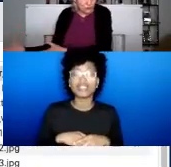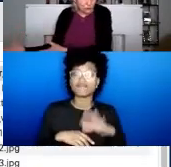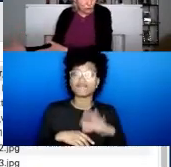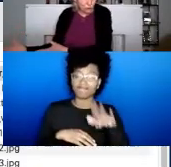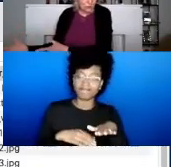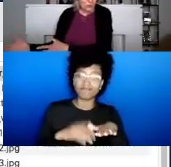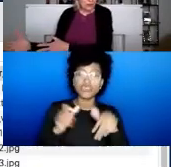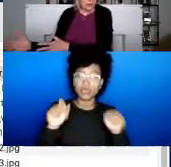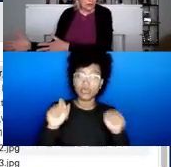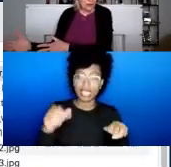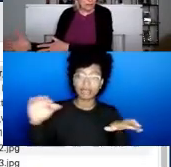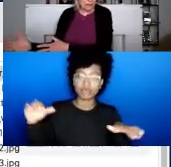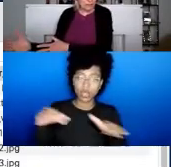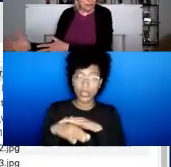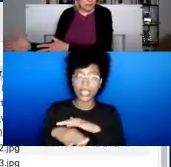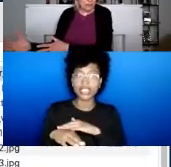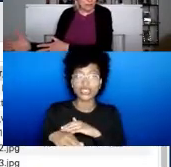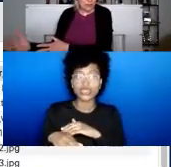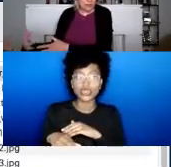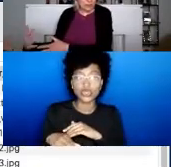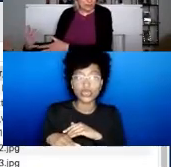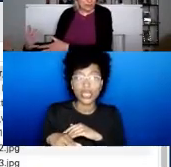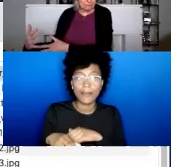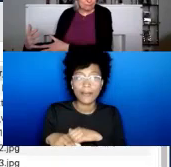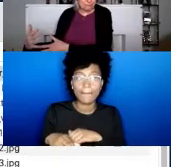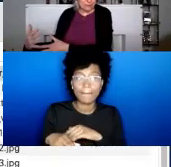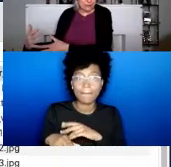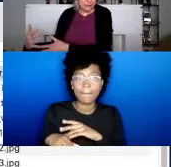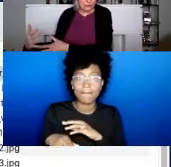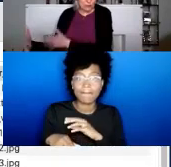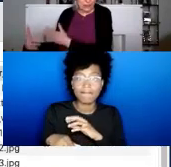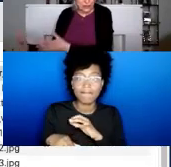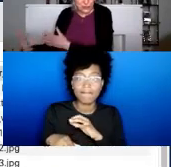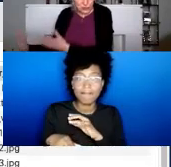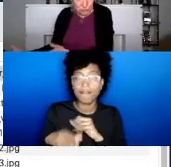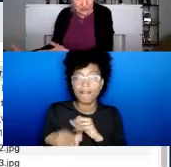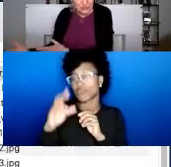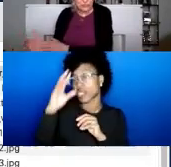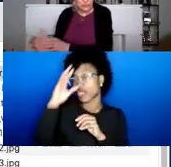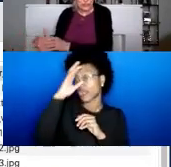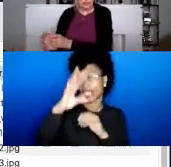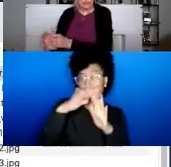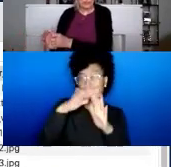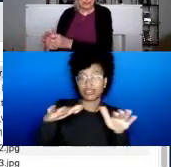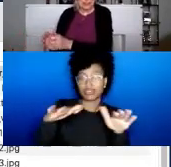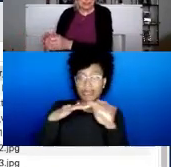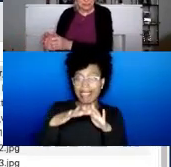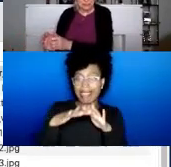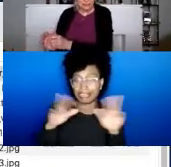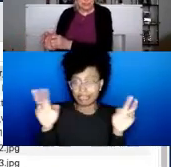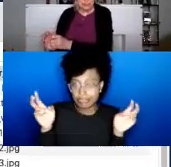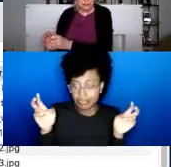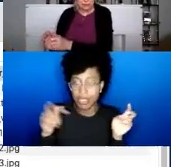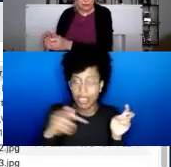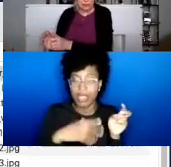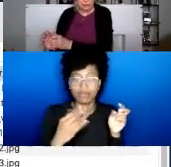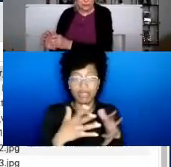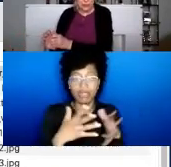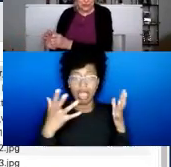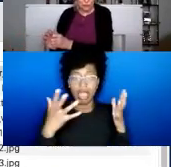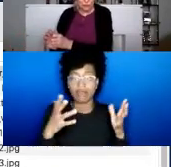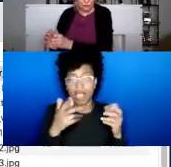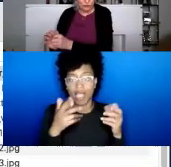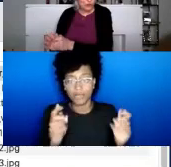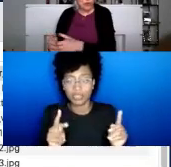07:45:32 the creation space, essentially and there are lots of opportunities to ask questions,